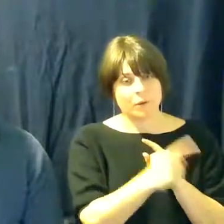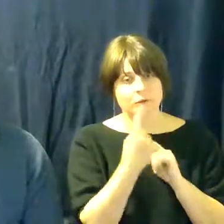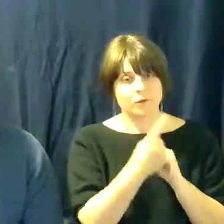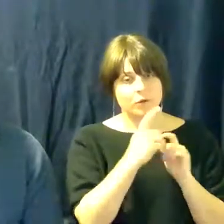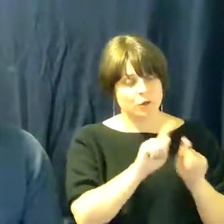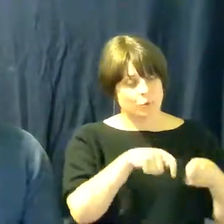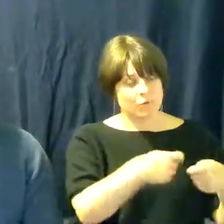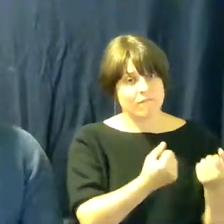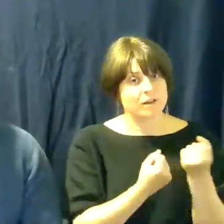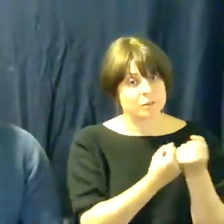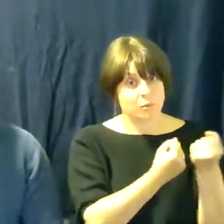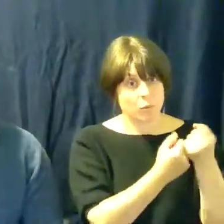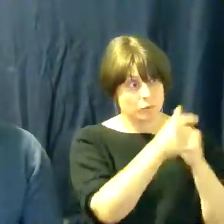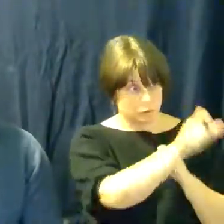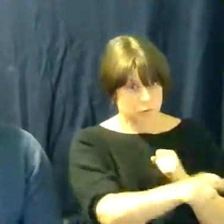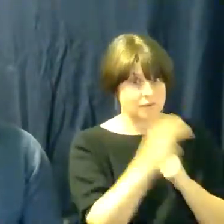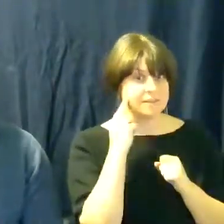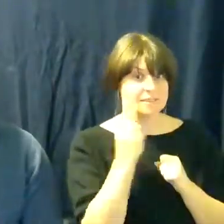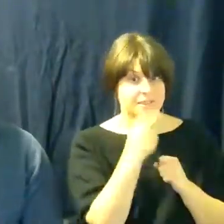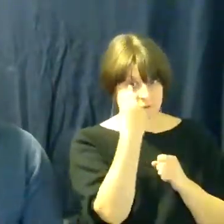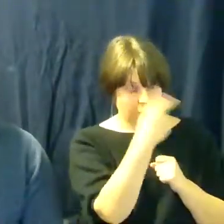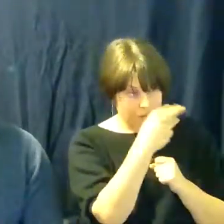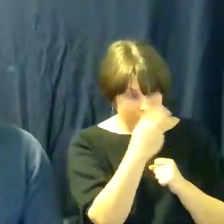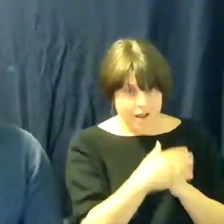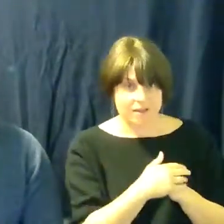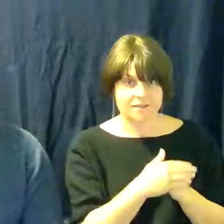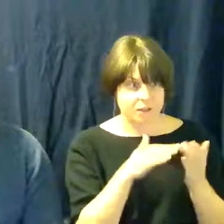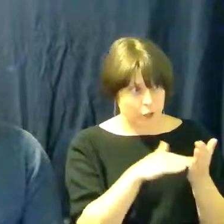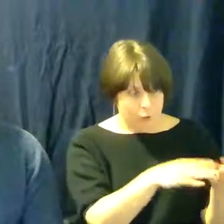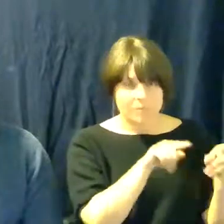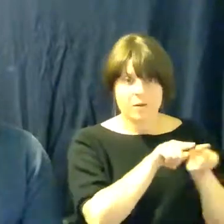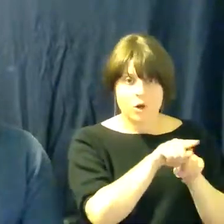Let's talk about mentor.